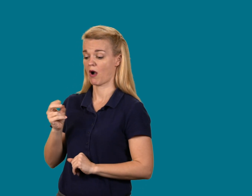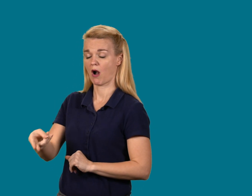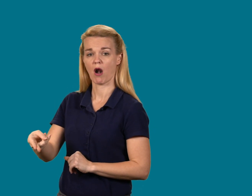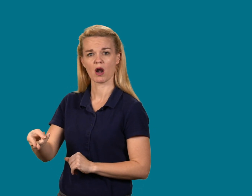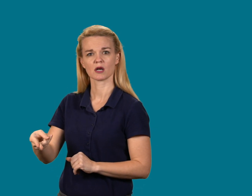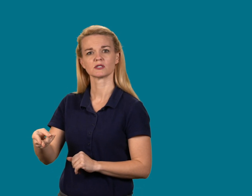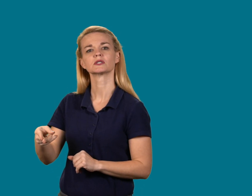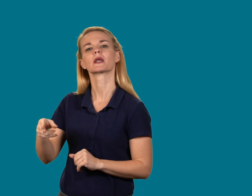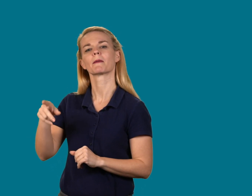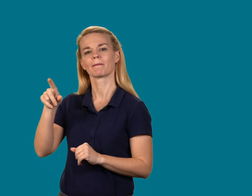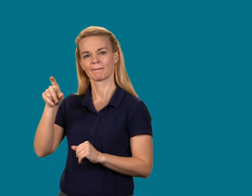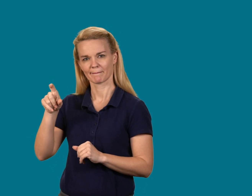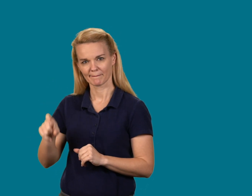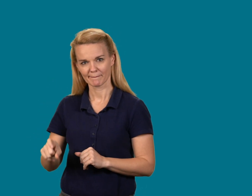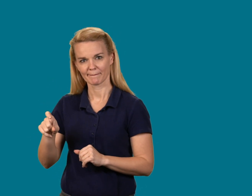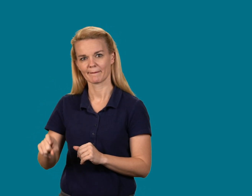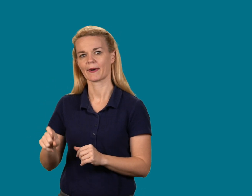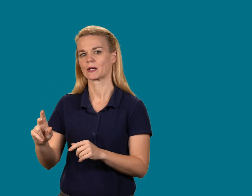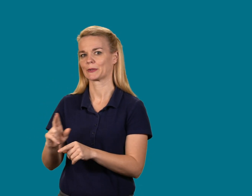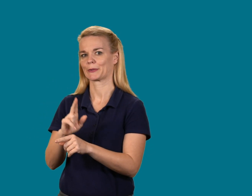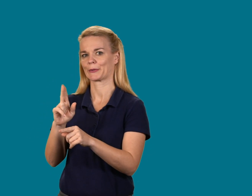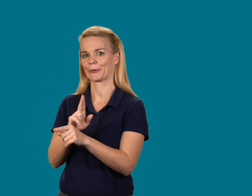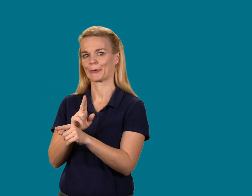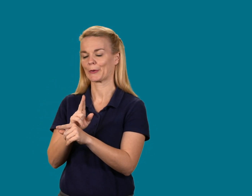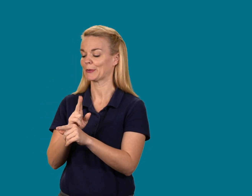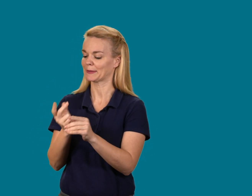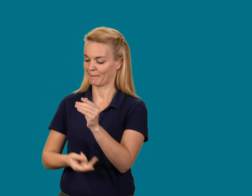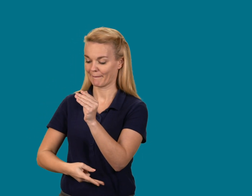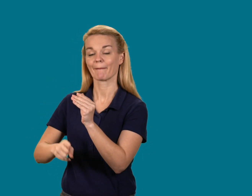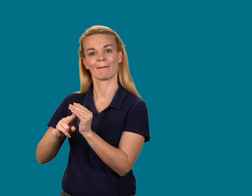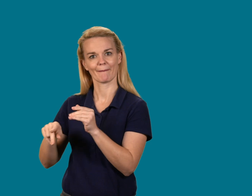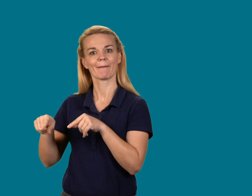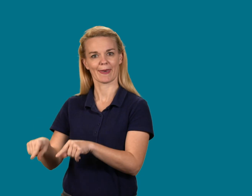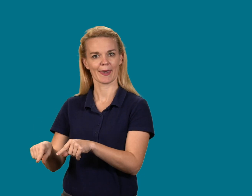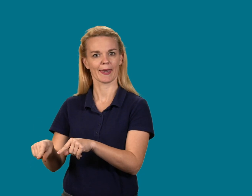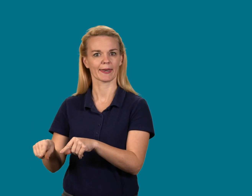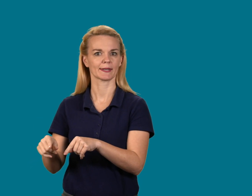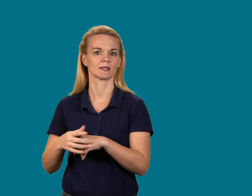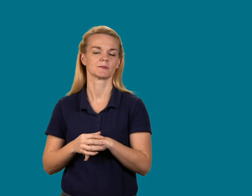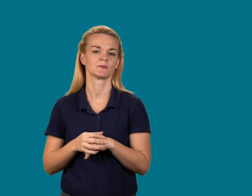and disposing of trash.